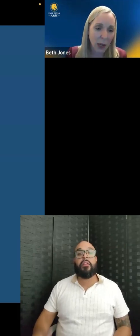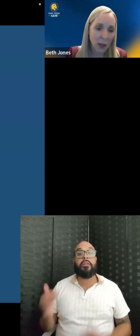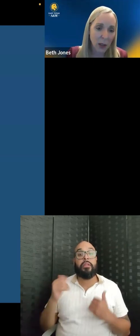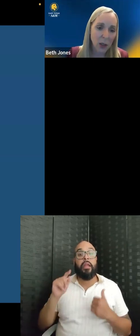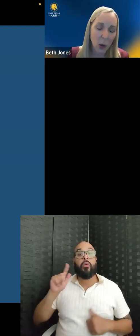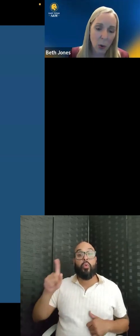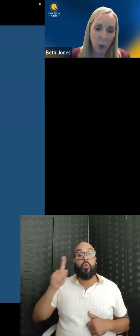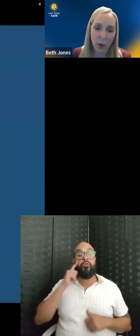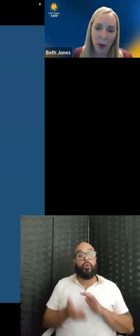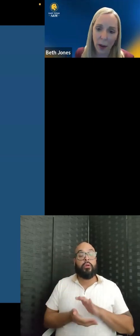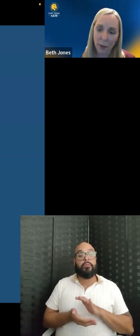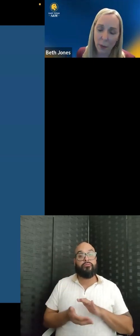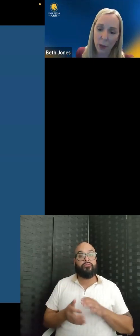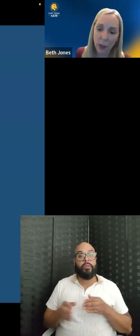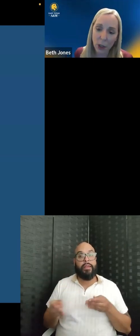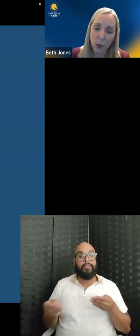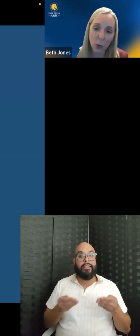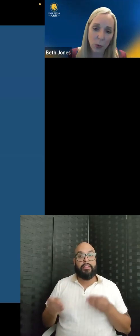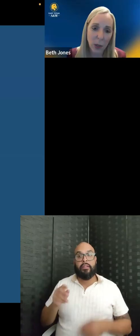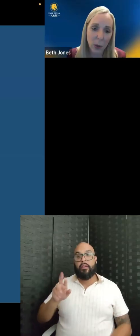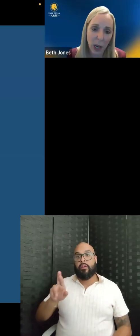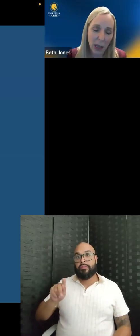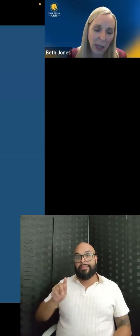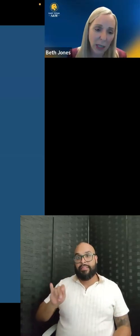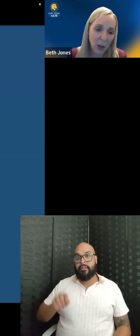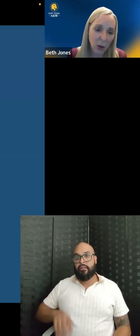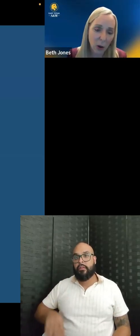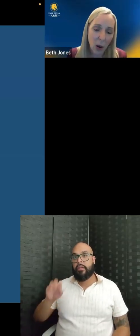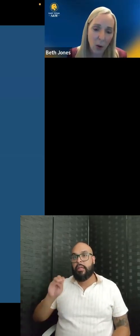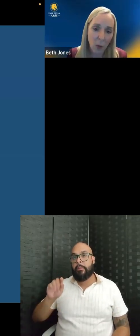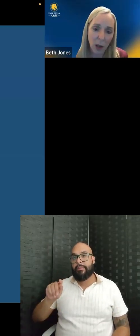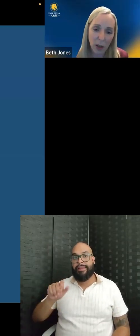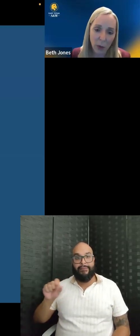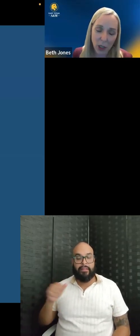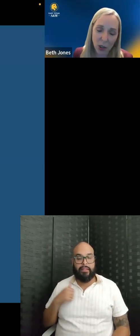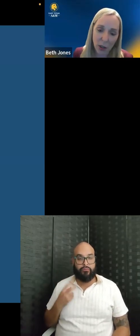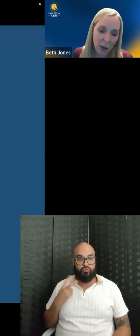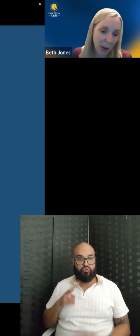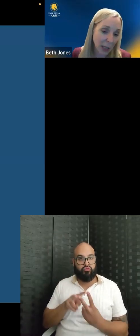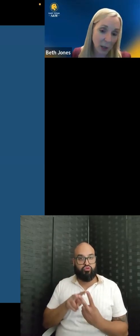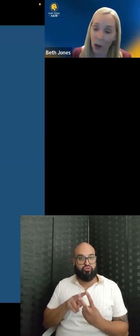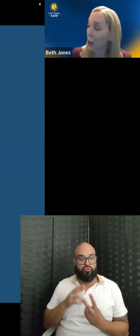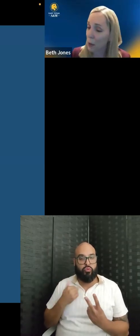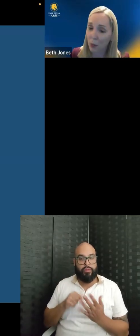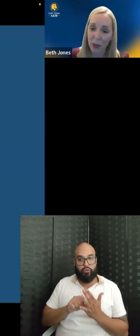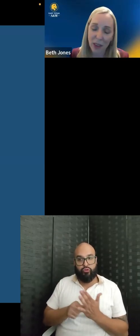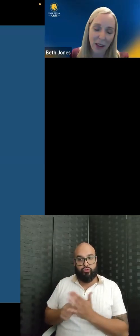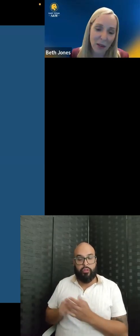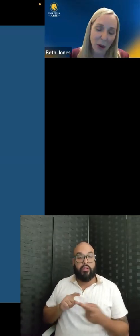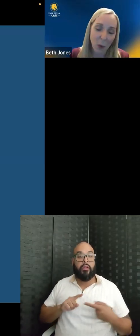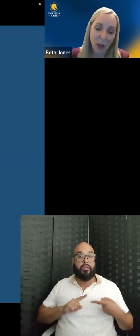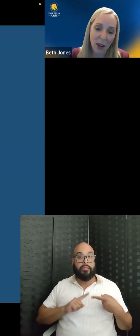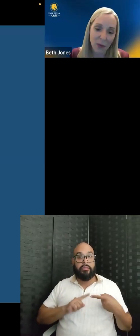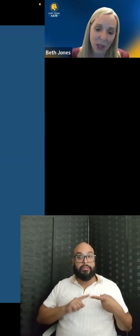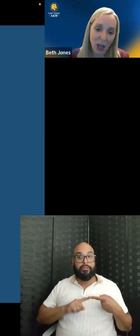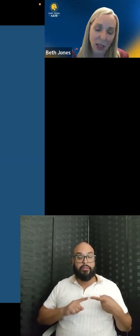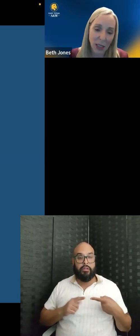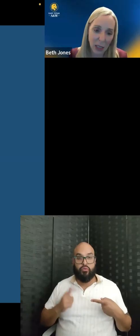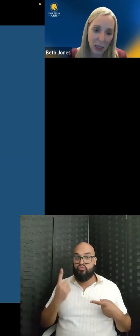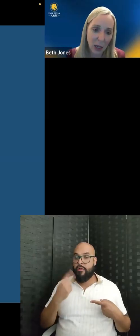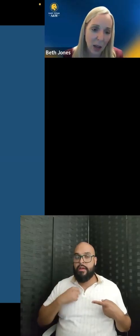All right, so I have really two tools I want to highlight here, one of which I did not come up with, and one of which I did.